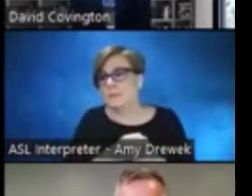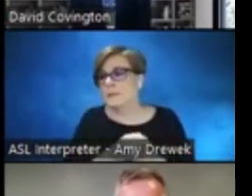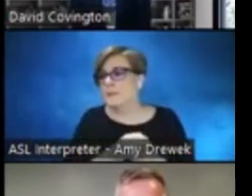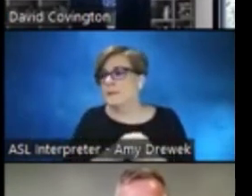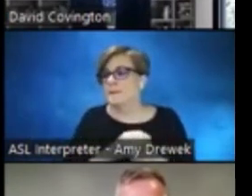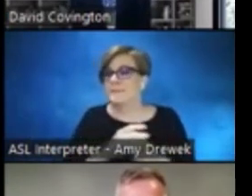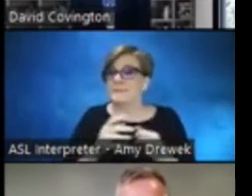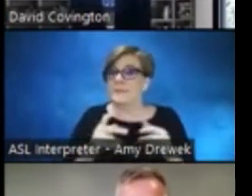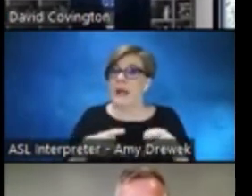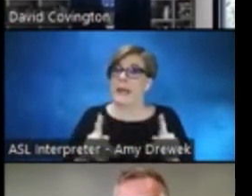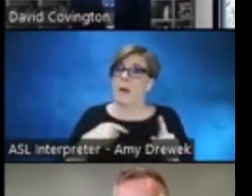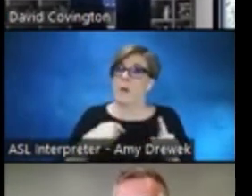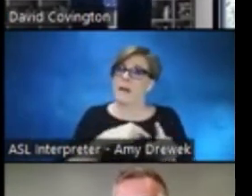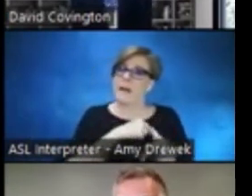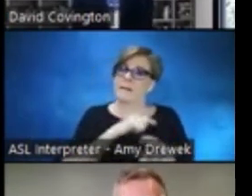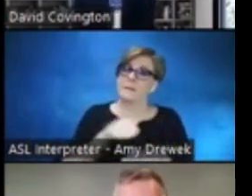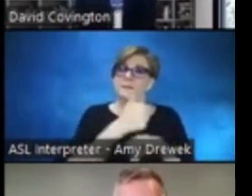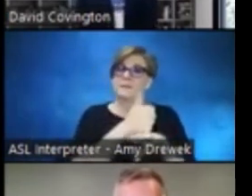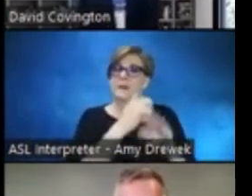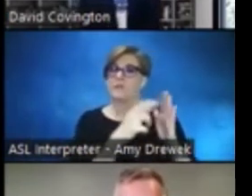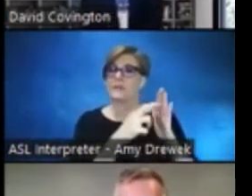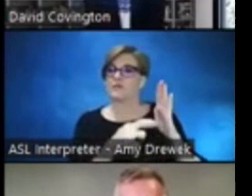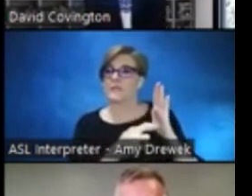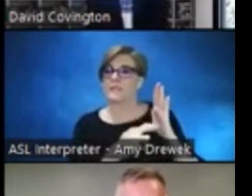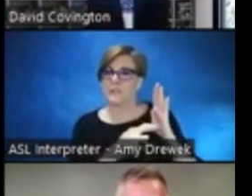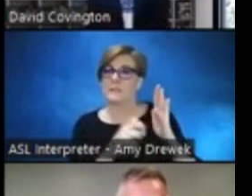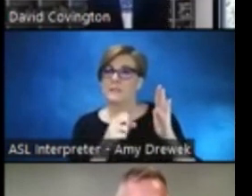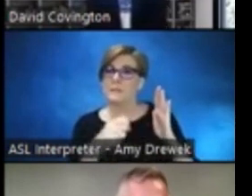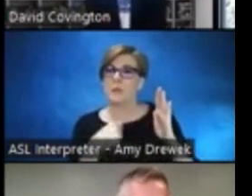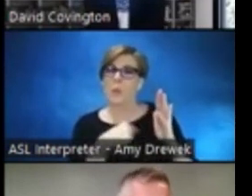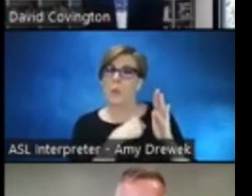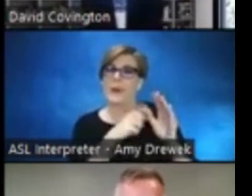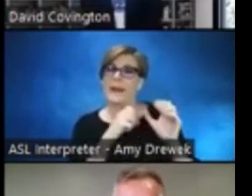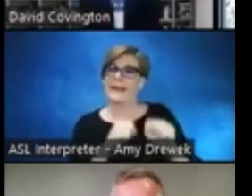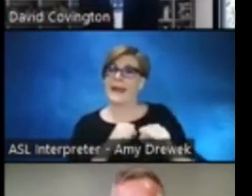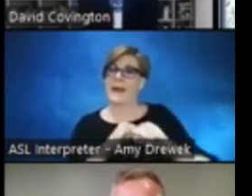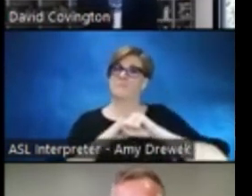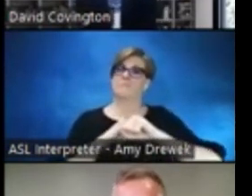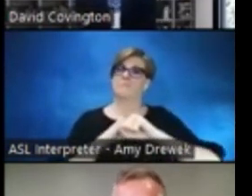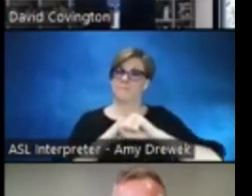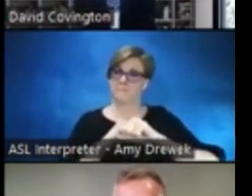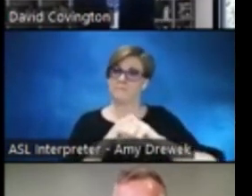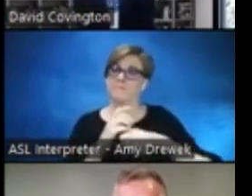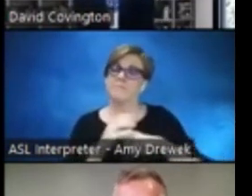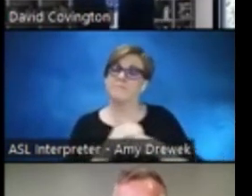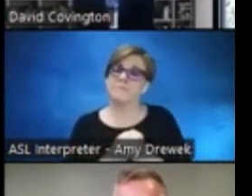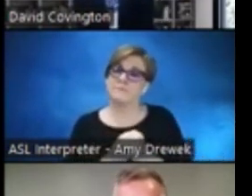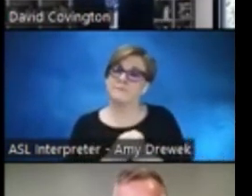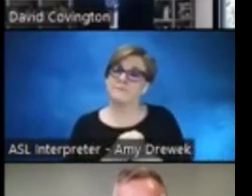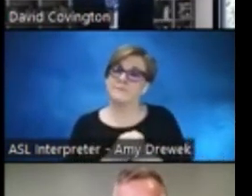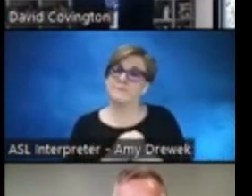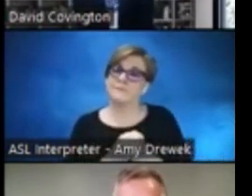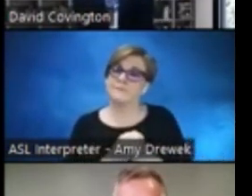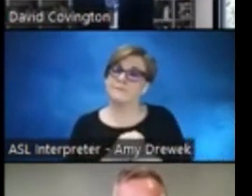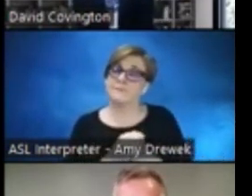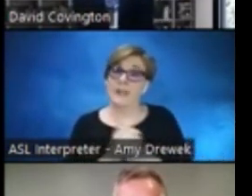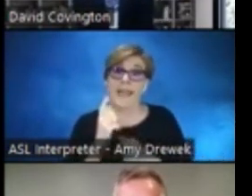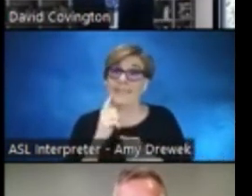SPACE AND MAKE IT SAFER FOR EVERYONE. I THINK IT HAS BEEN A TREMENDOUS SESSION AS ALWAYS.